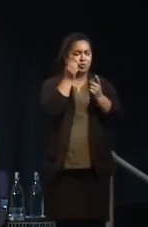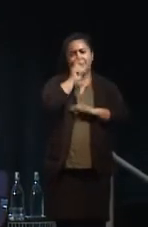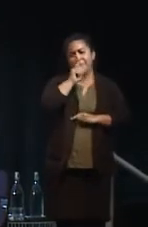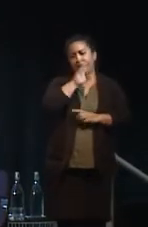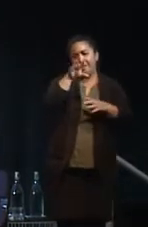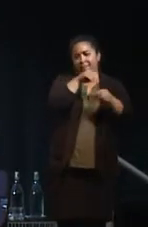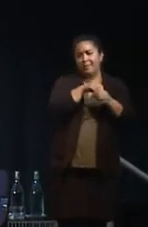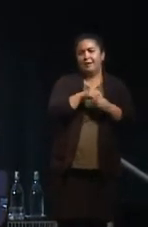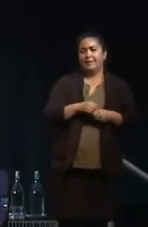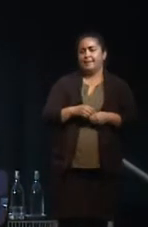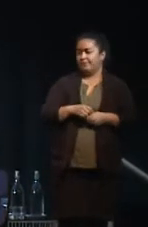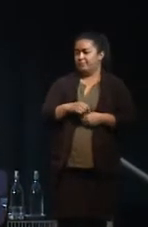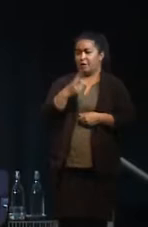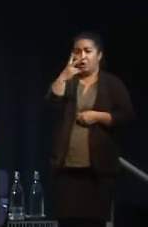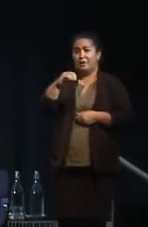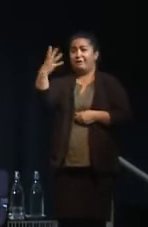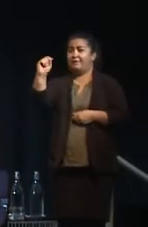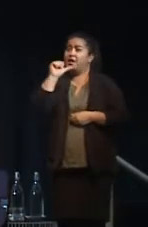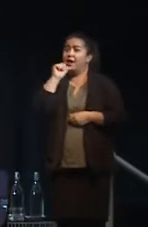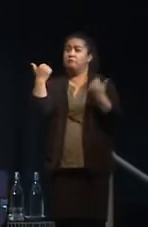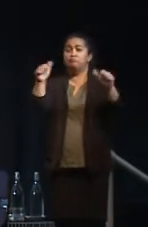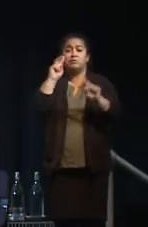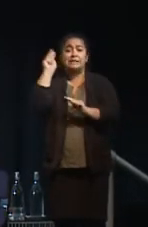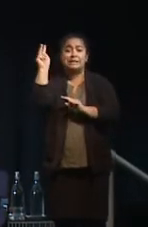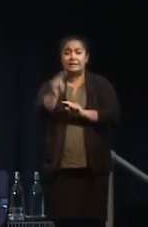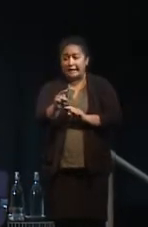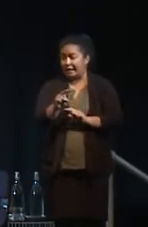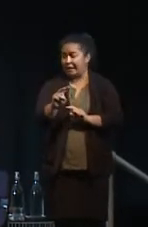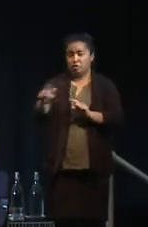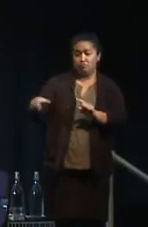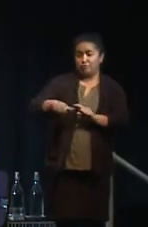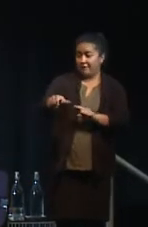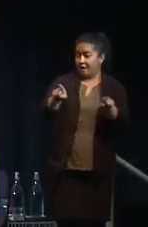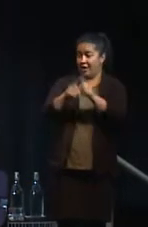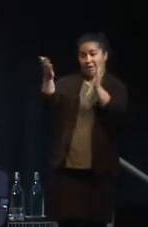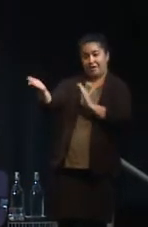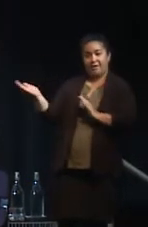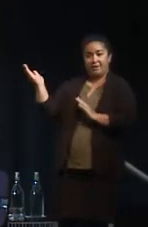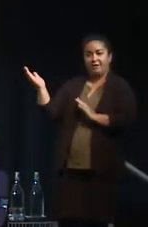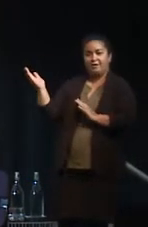“Come 2050, if we can see the likes of the Waiwhakaiho River like this I would be stoked.”